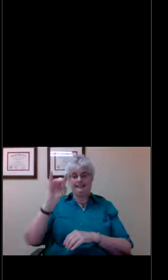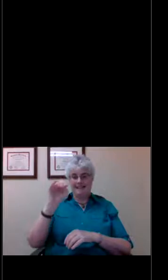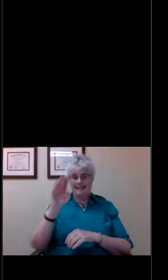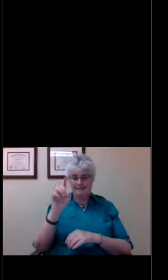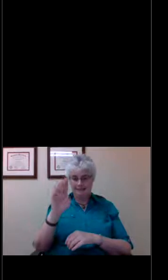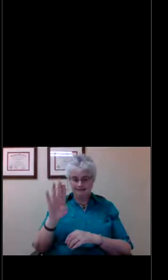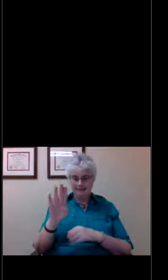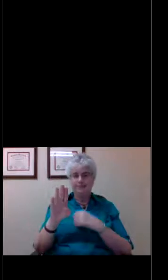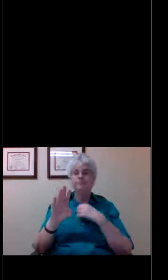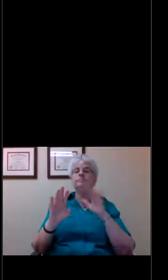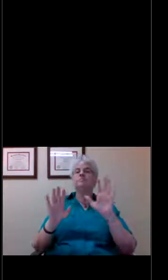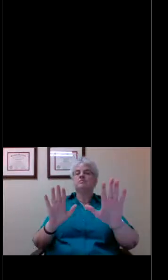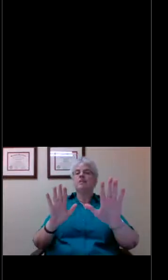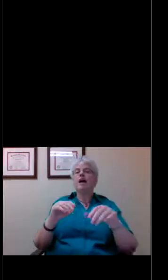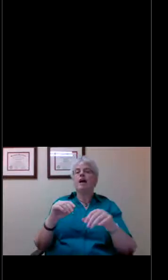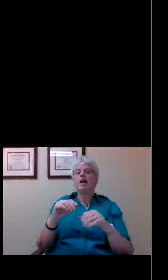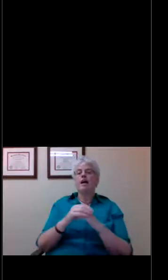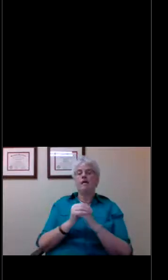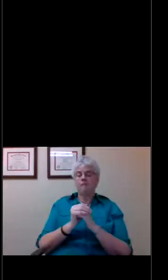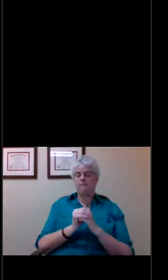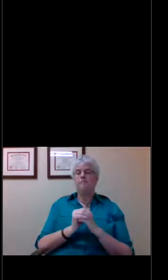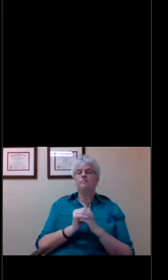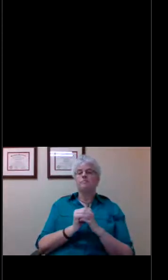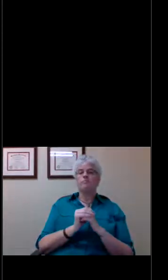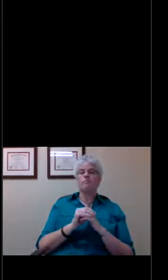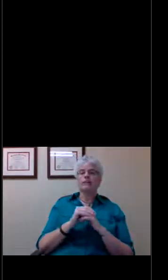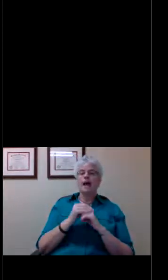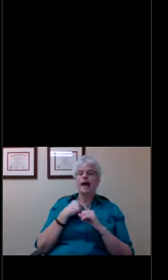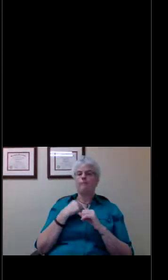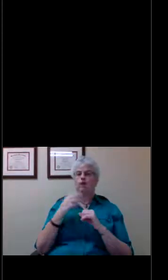the hearing loss of at least 80 decibels